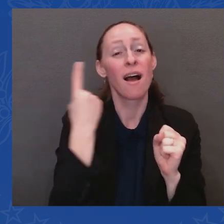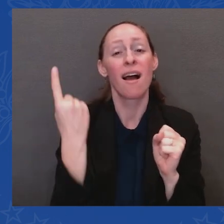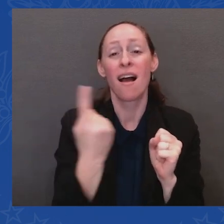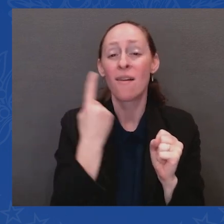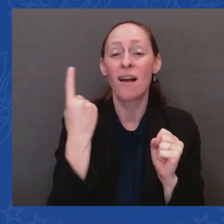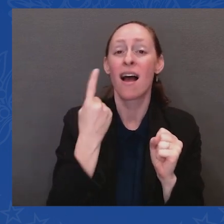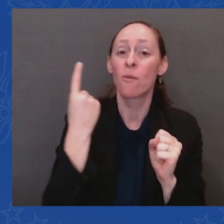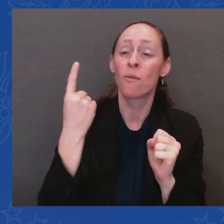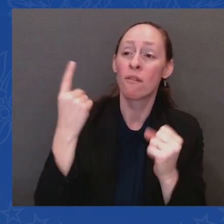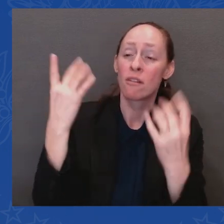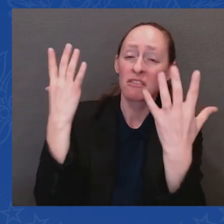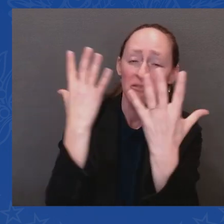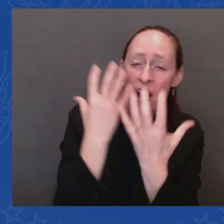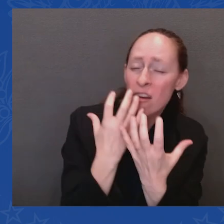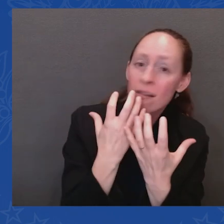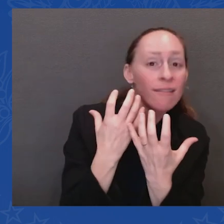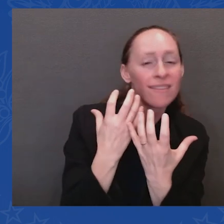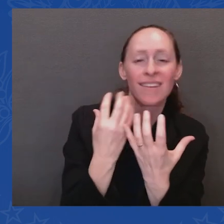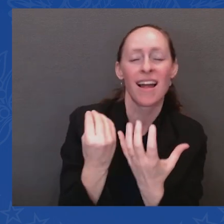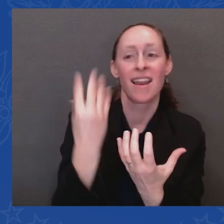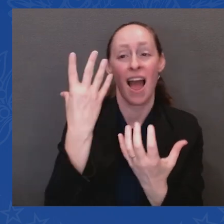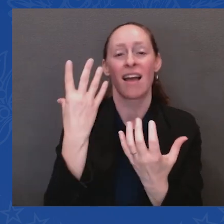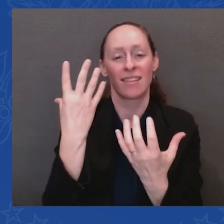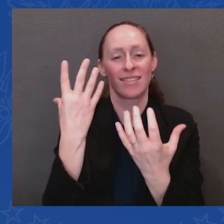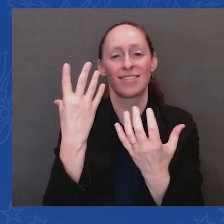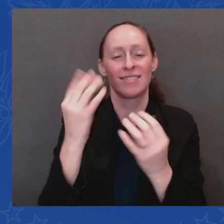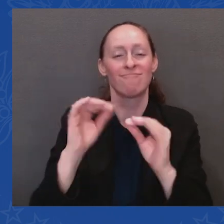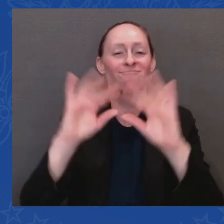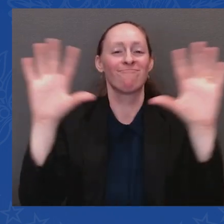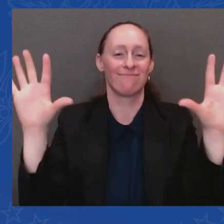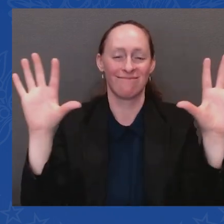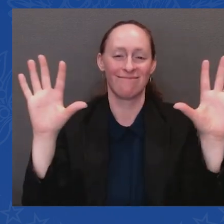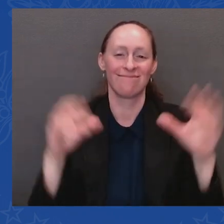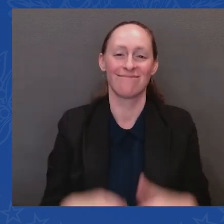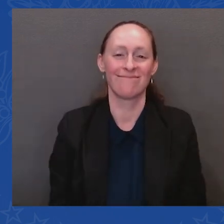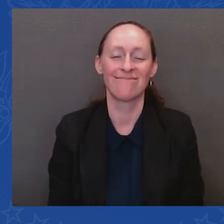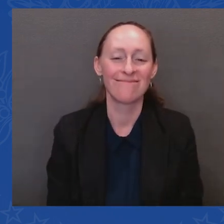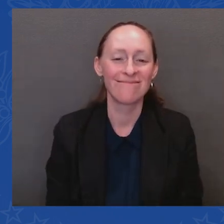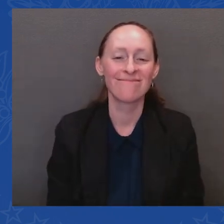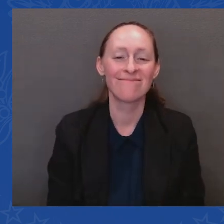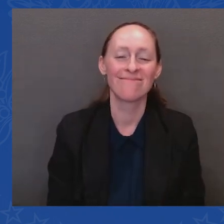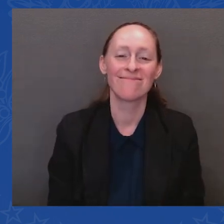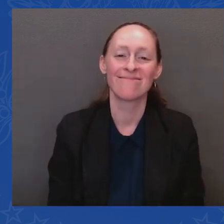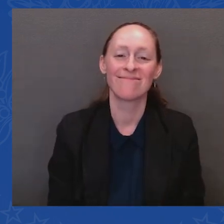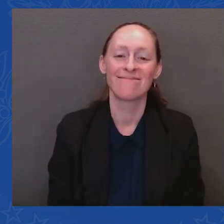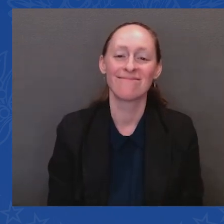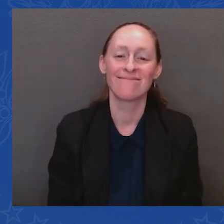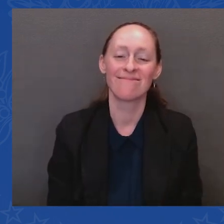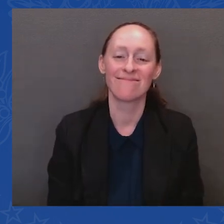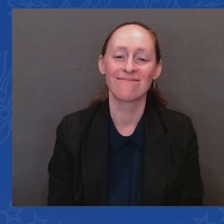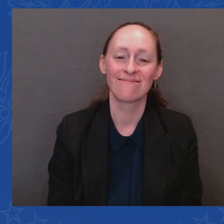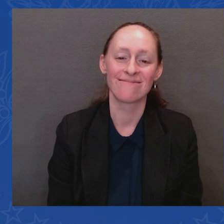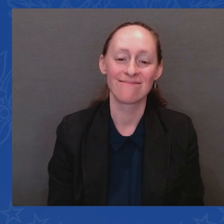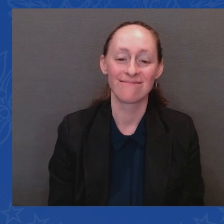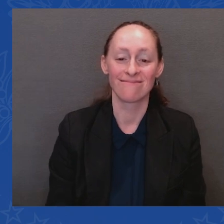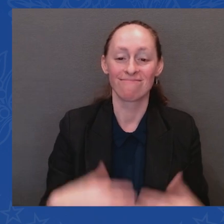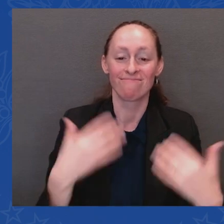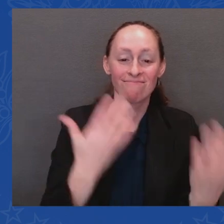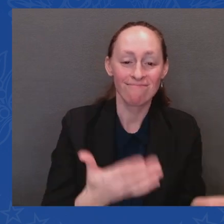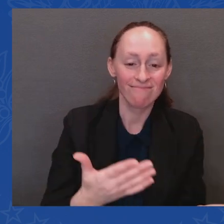My fellow Americans, Jill, Vice President Harris, Second Gentleman Emhoff, Secretary McDonough,